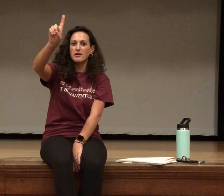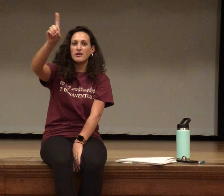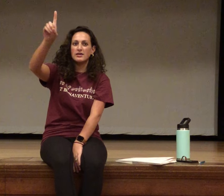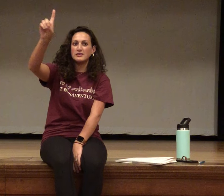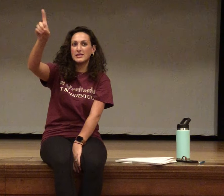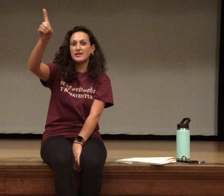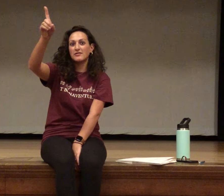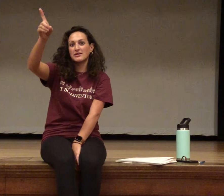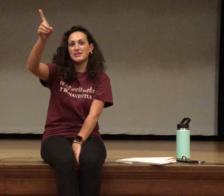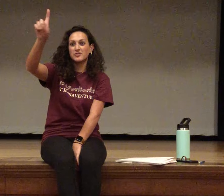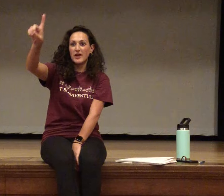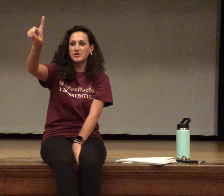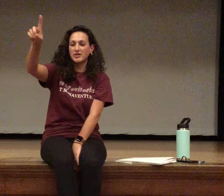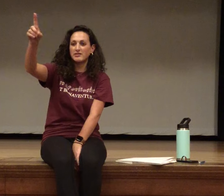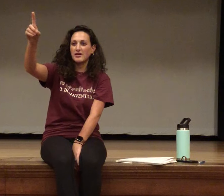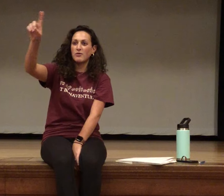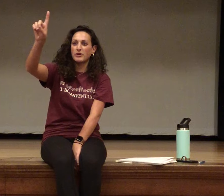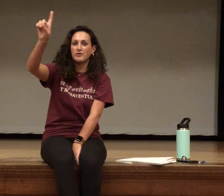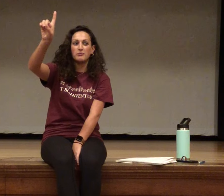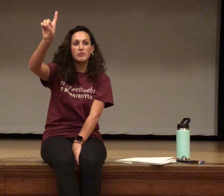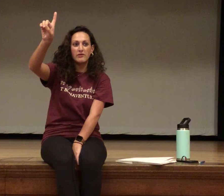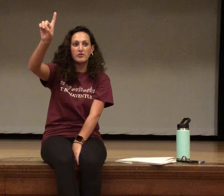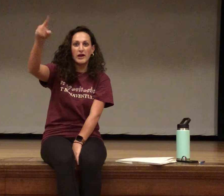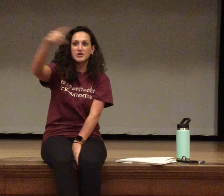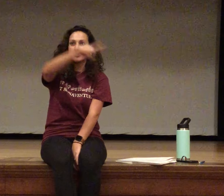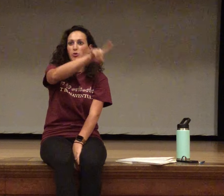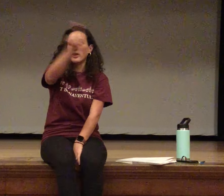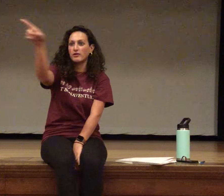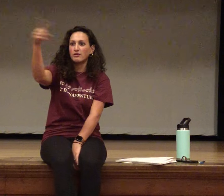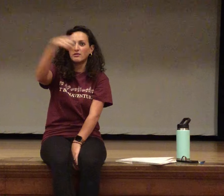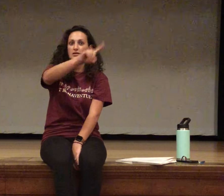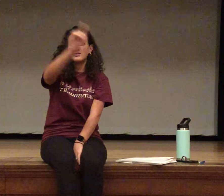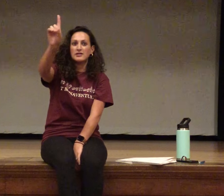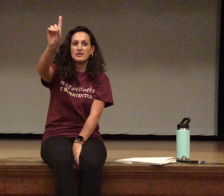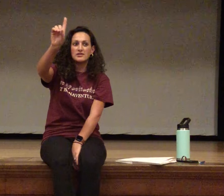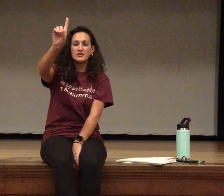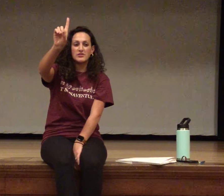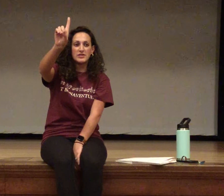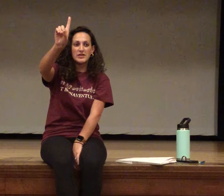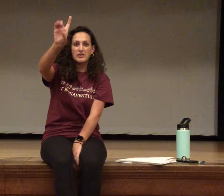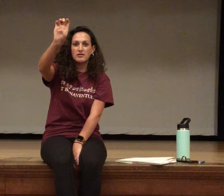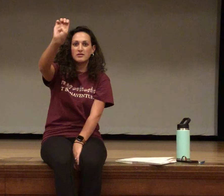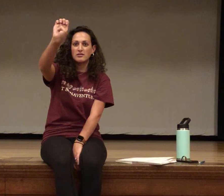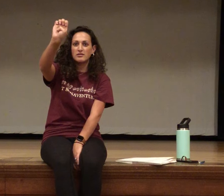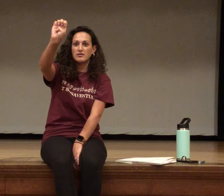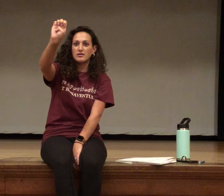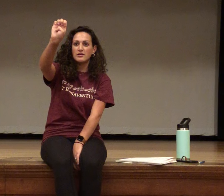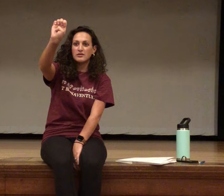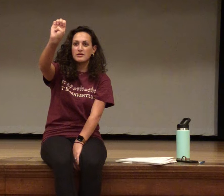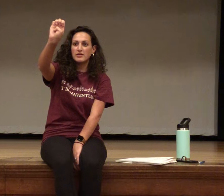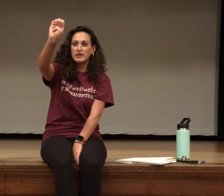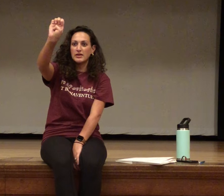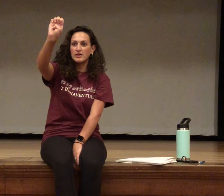is D is in Direction and when you give directions you point so d e